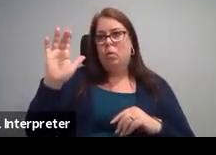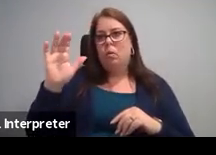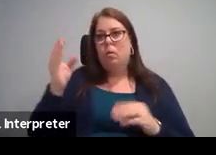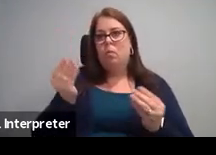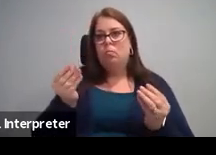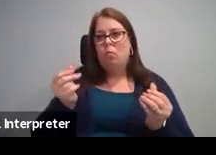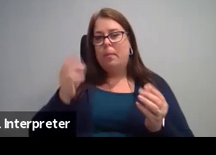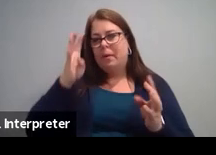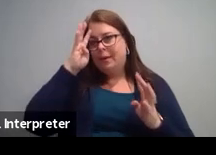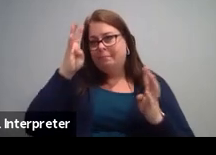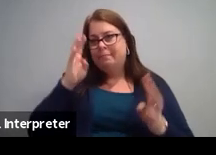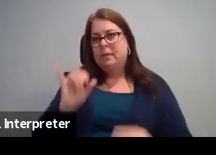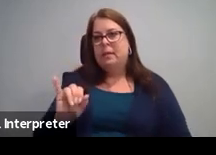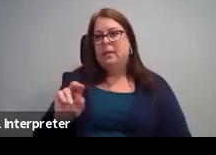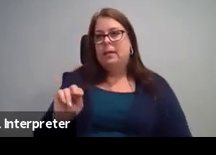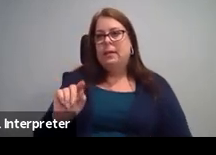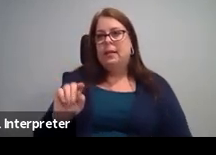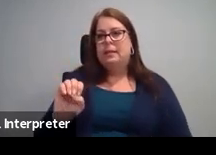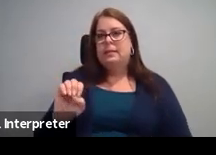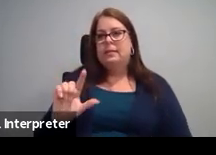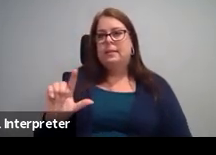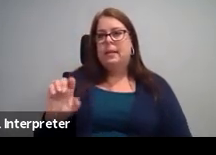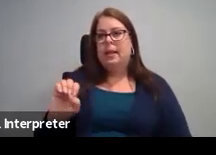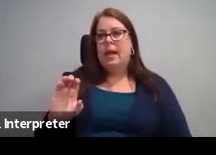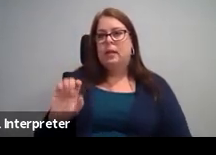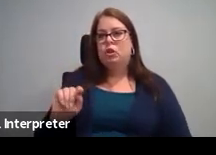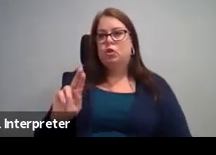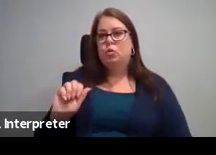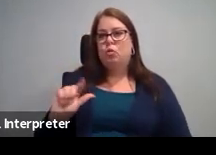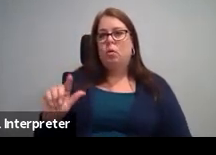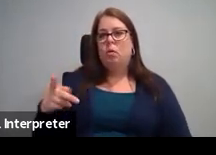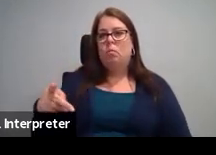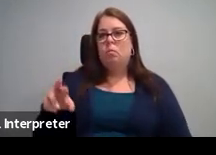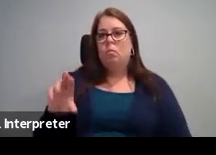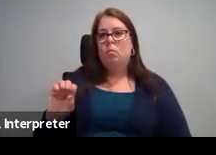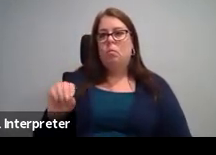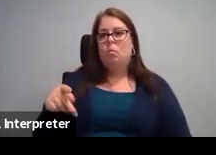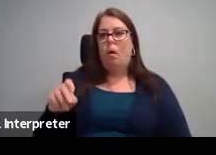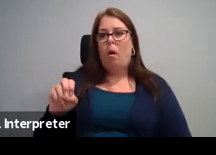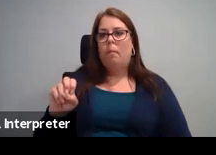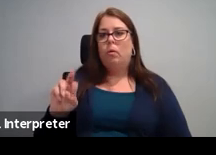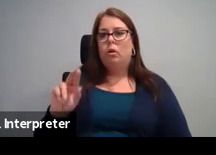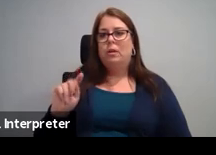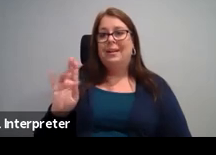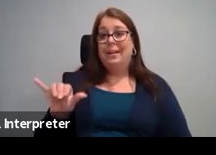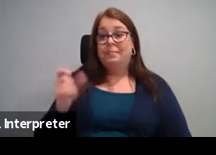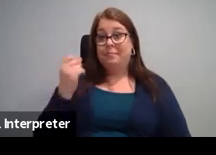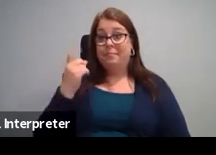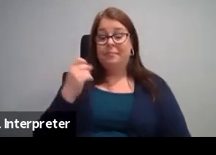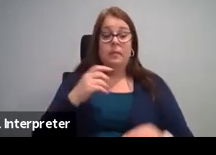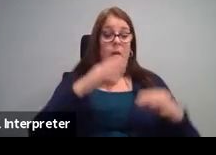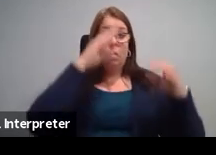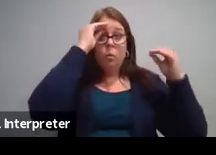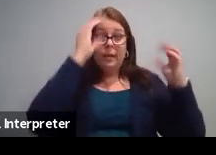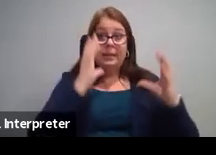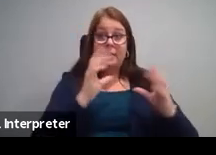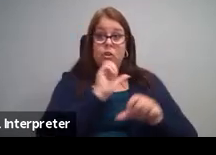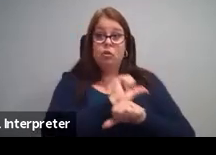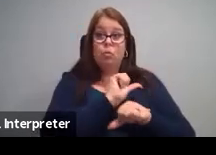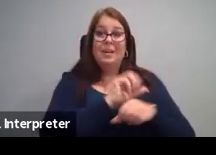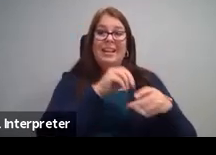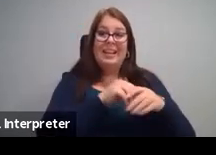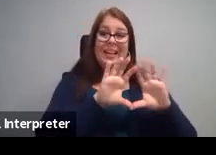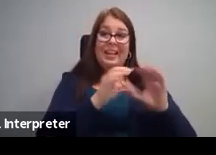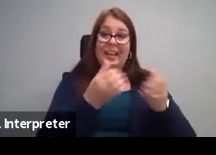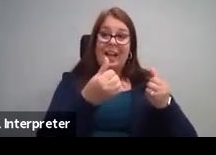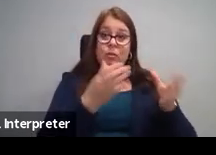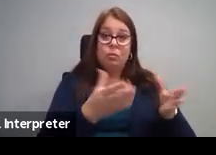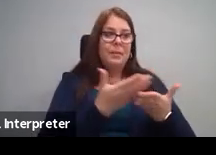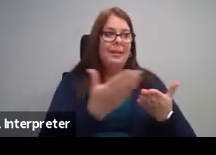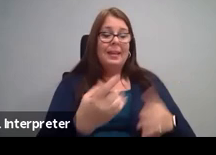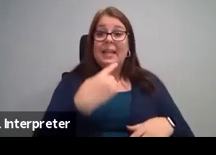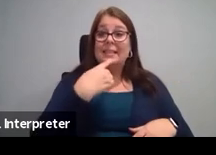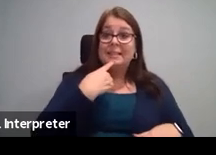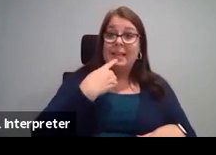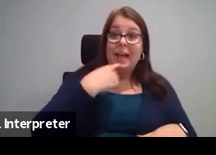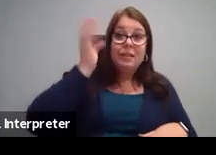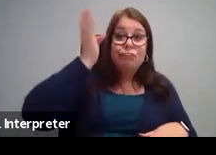Cathy Reznicek: When a teacher is teaching in a classroom and a face to face environment, a lot of the stuff that is said or done is done generally on the fly.